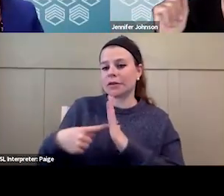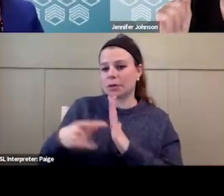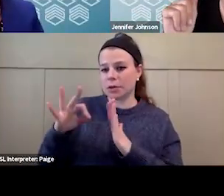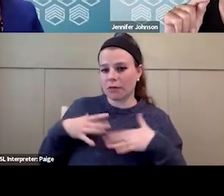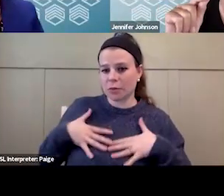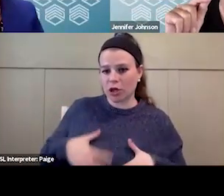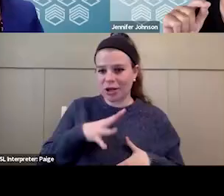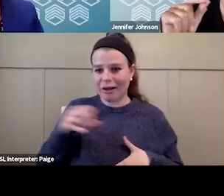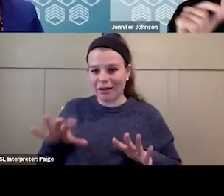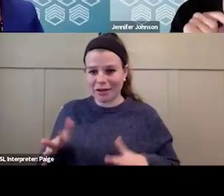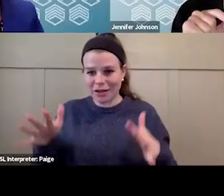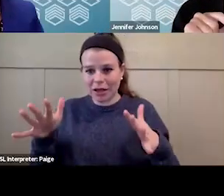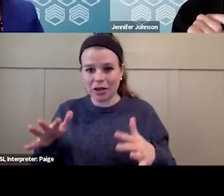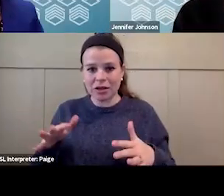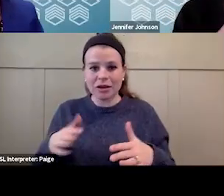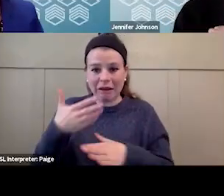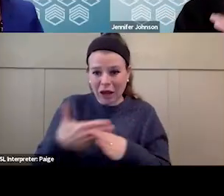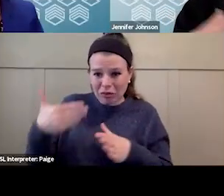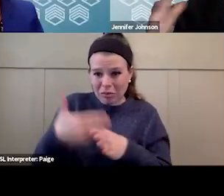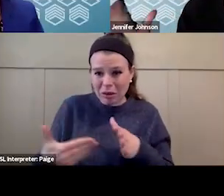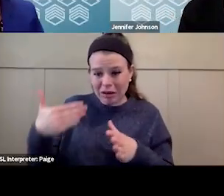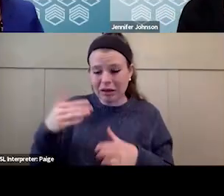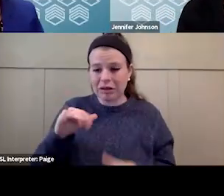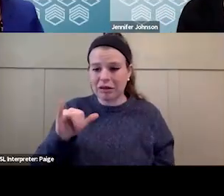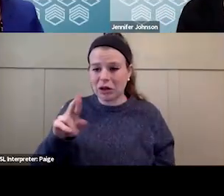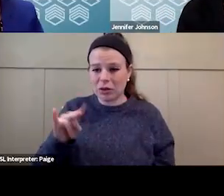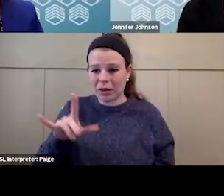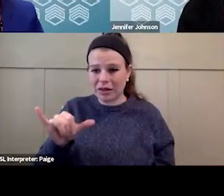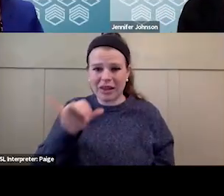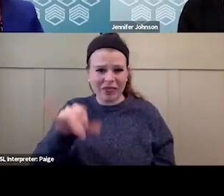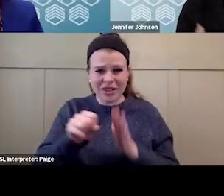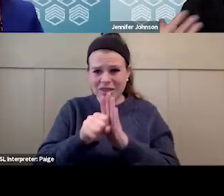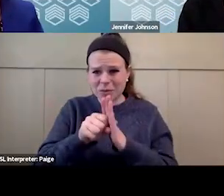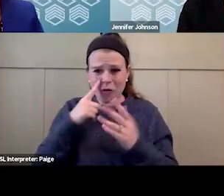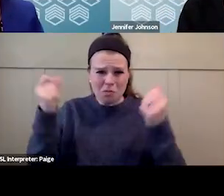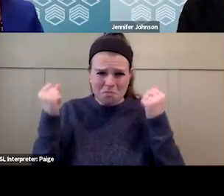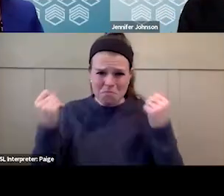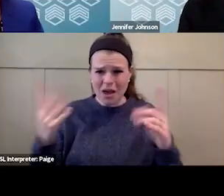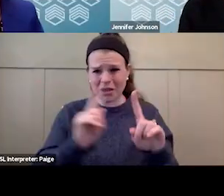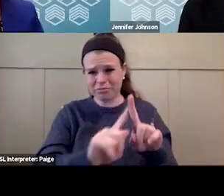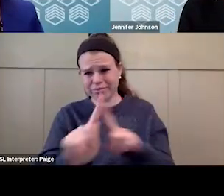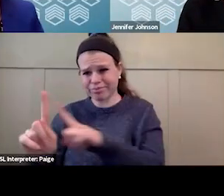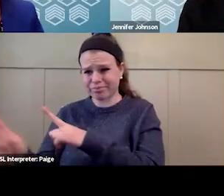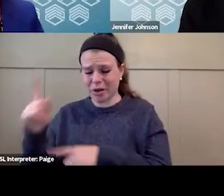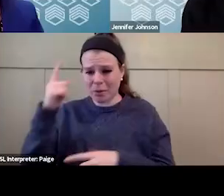Well, irritability is a symptom of many mental health disorders. You may have someone experiencing irritability, and they're